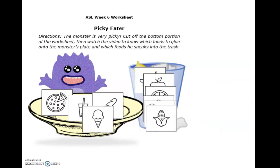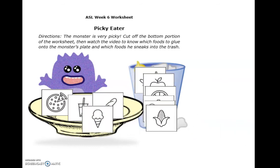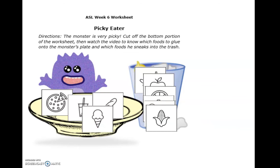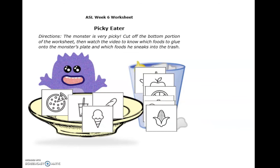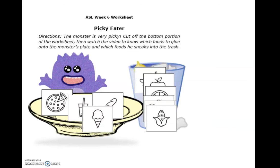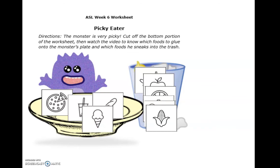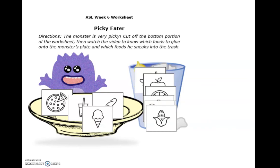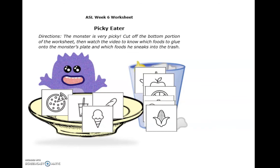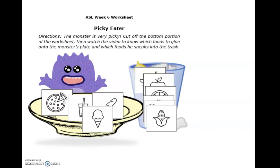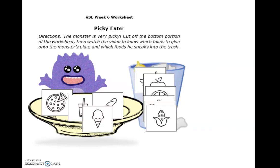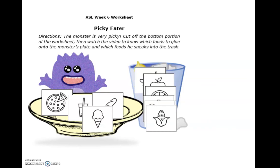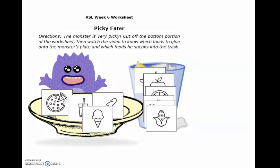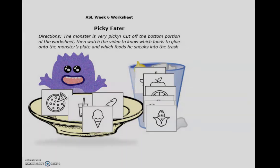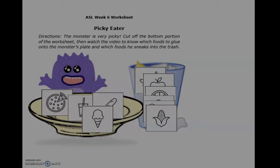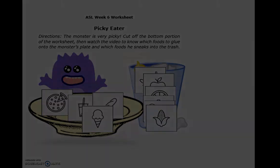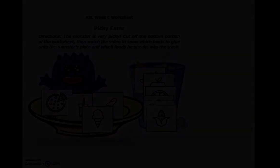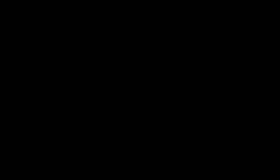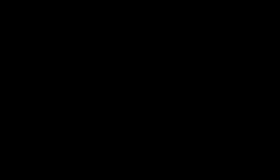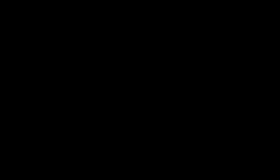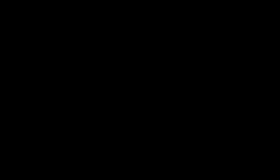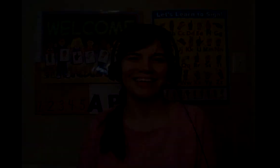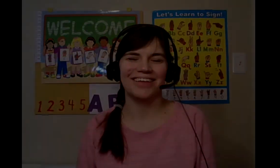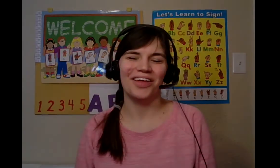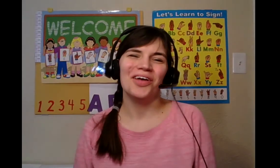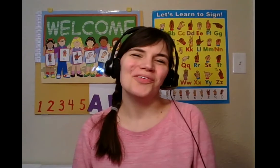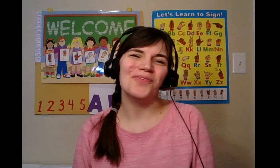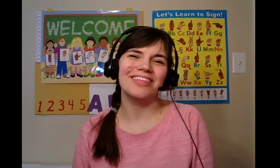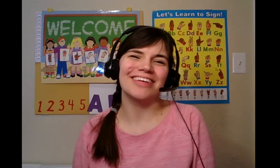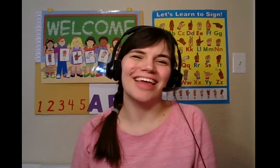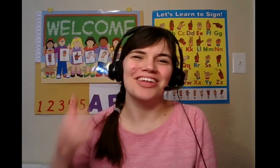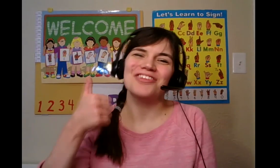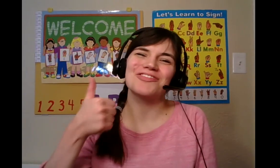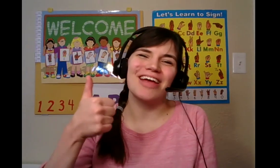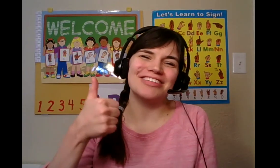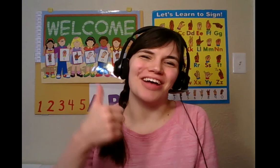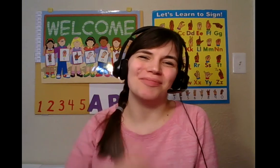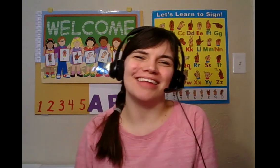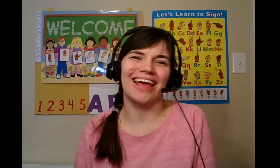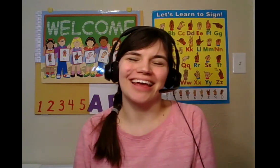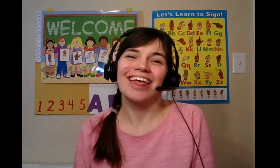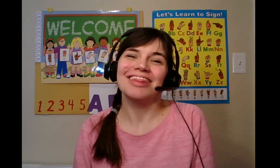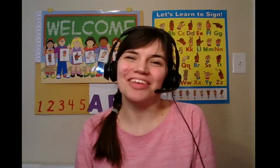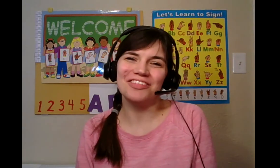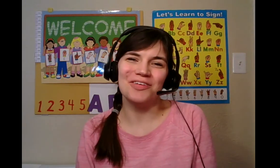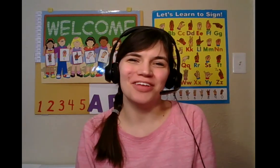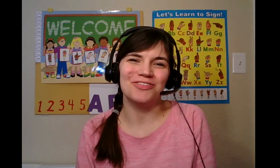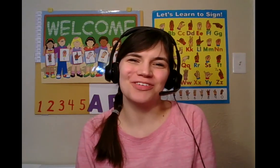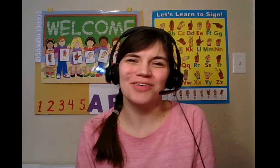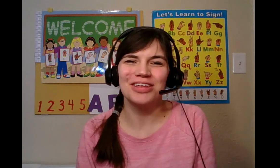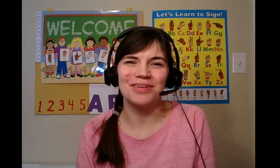does like ice cream. Once again, great job today. Thanks so much for joining me for